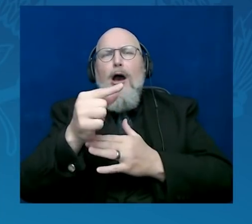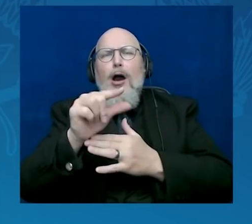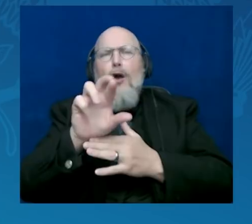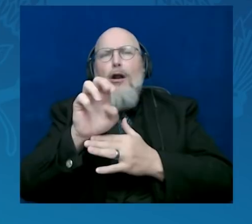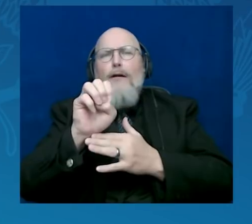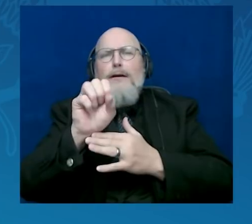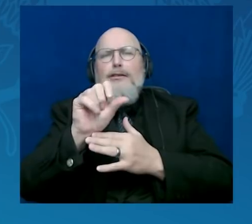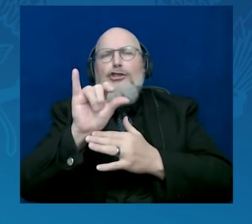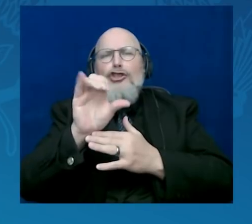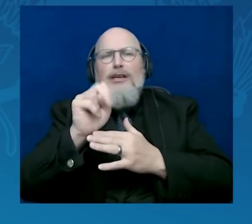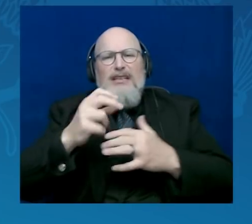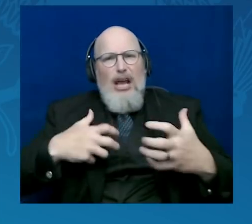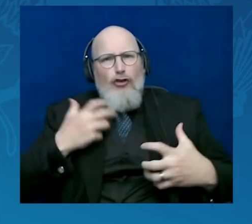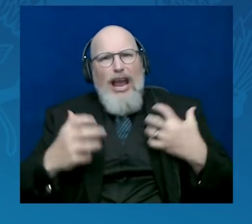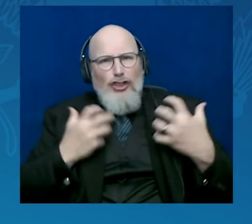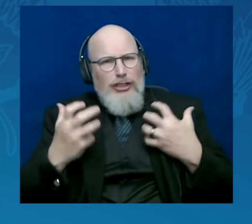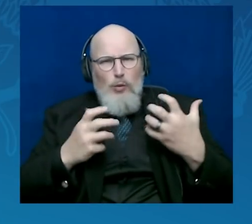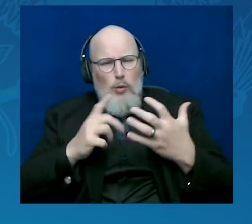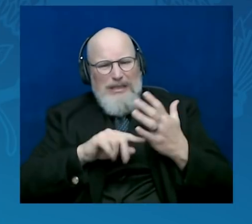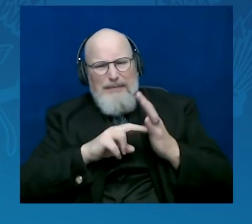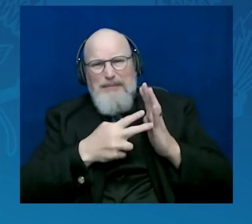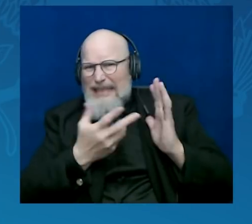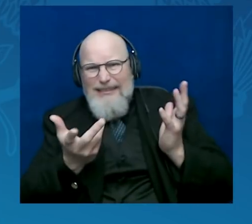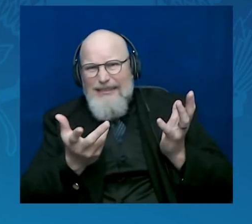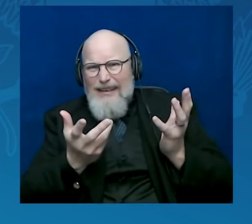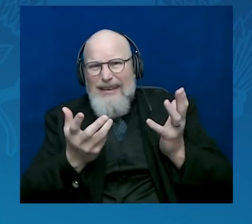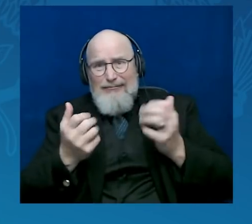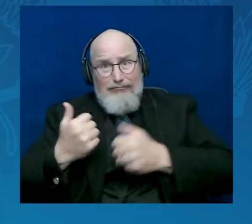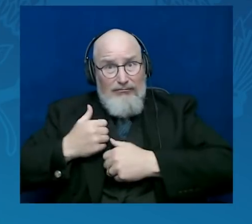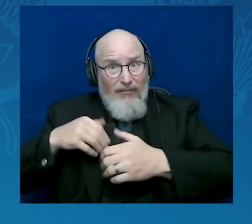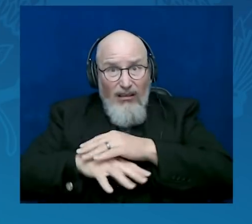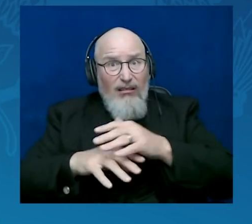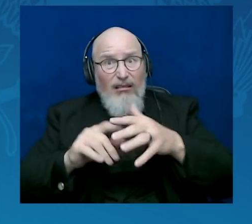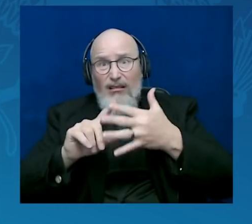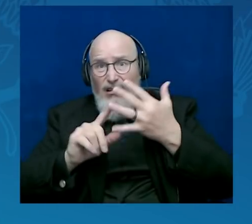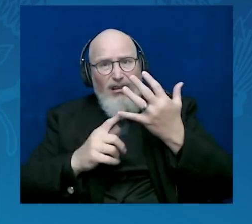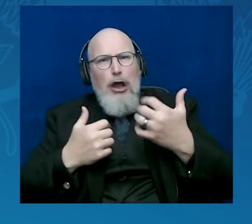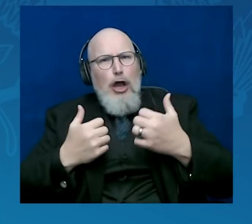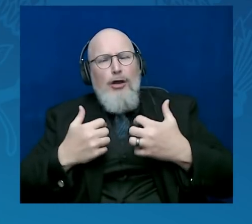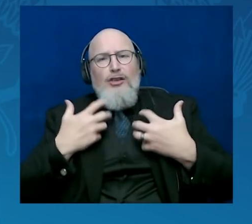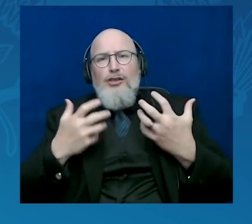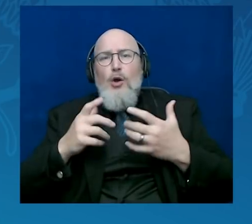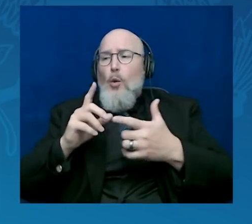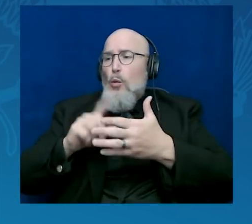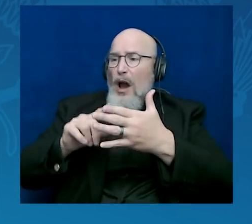Which consequences are appropriate? Which are we willing to pursue? Which aren't we willing to pursue?